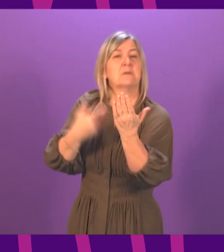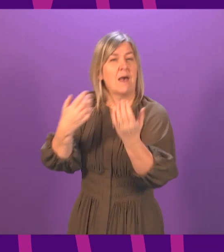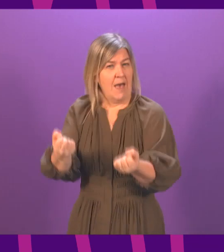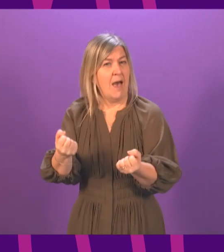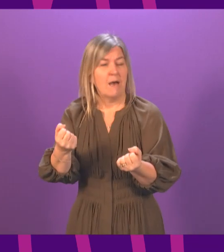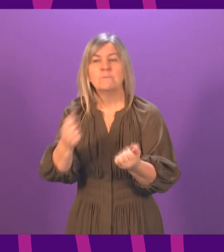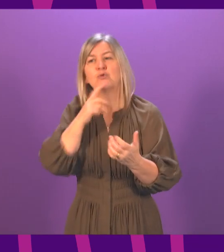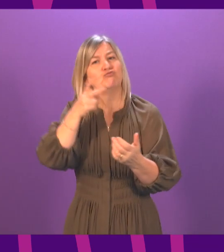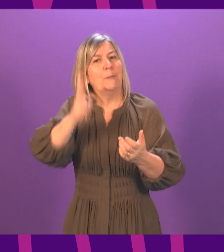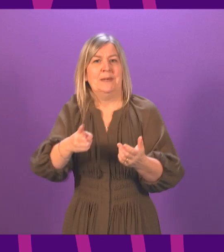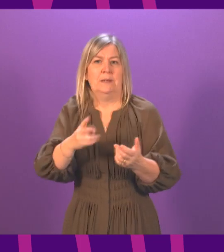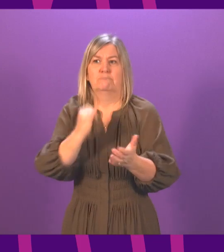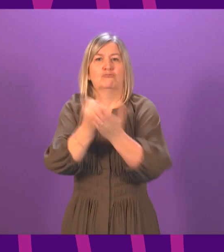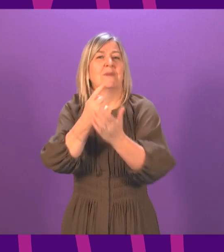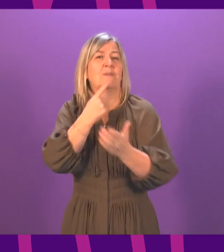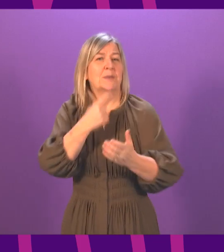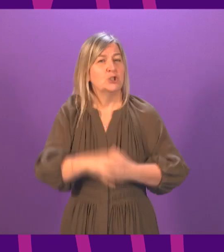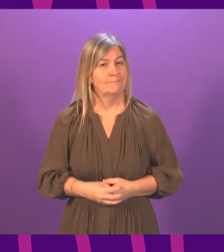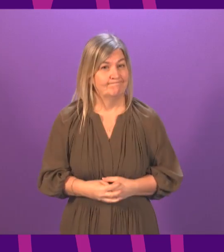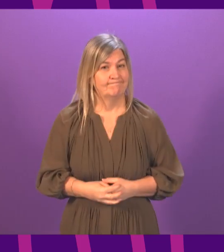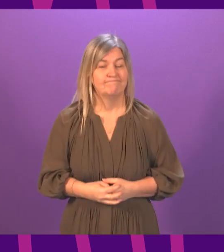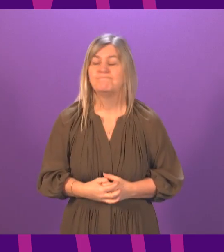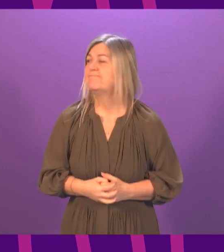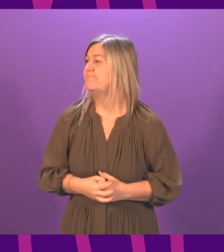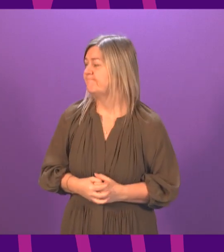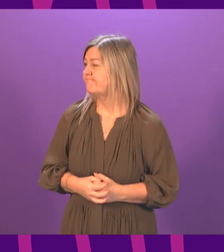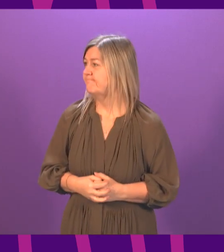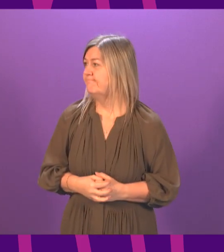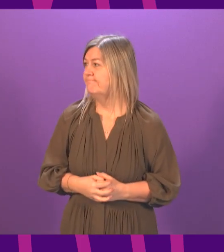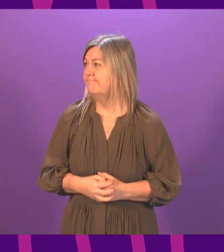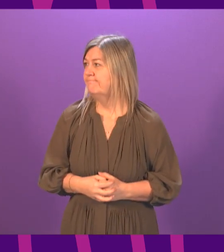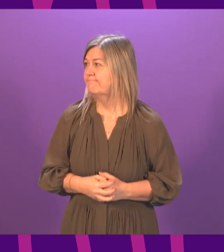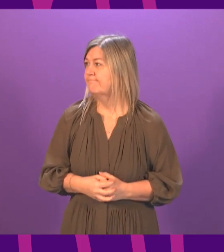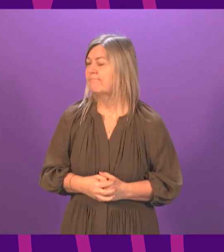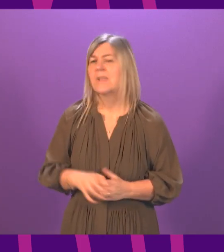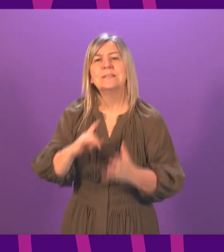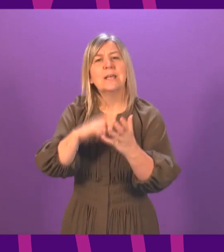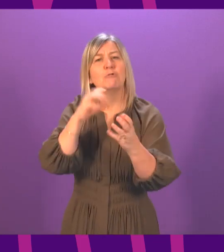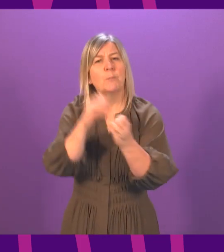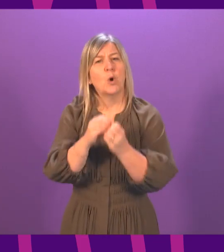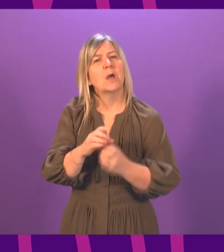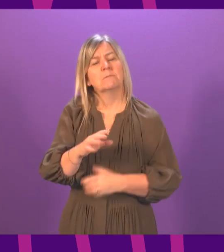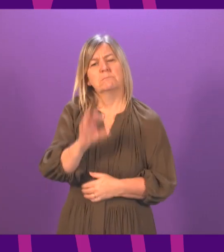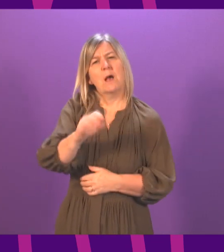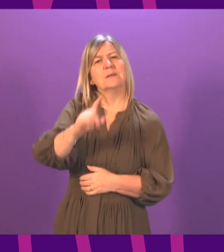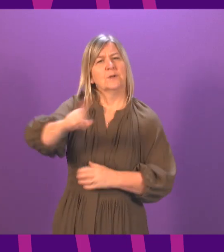Sarah Boyack (Lothian) (Lab): To ask the First Minister what measures the Scottish Government is putting in place